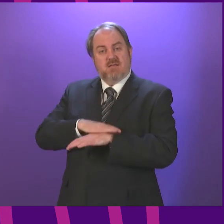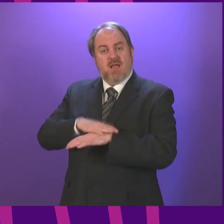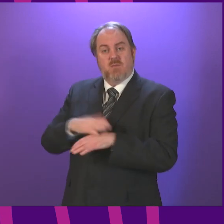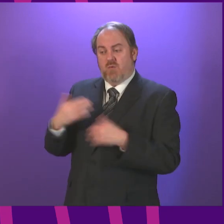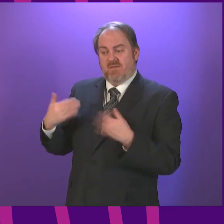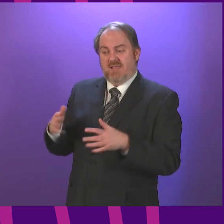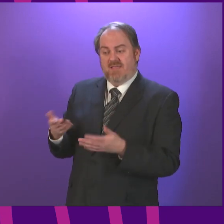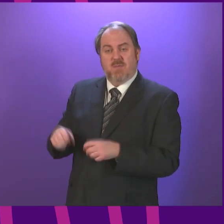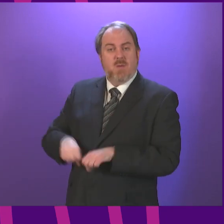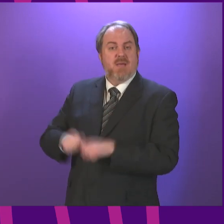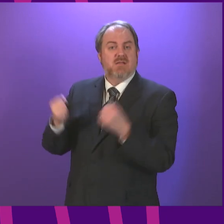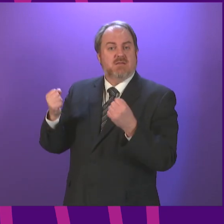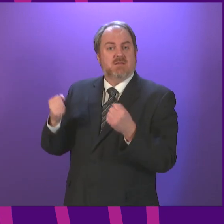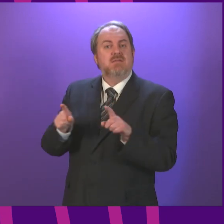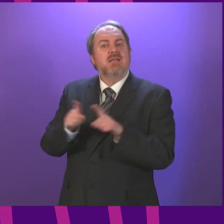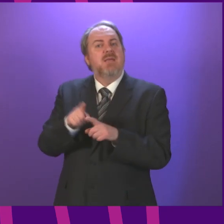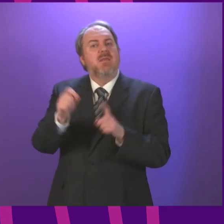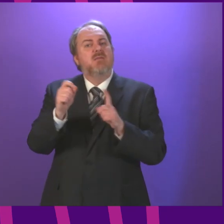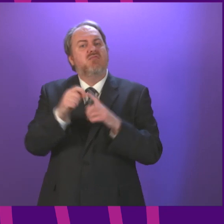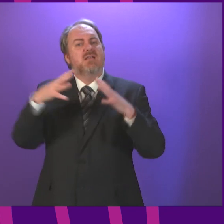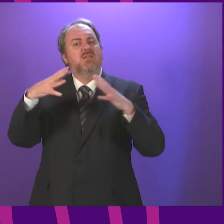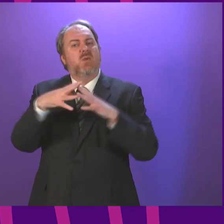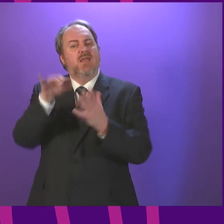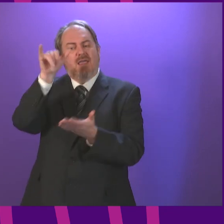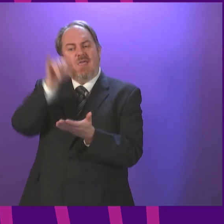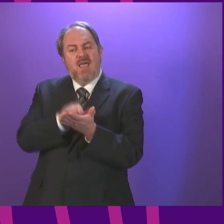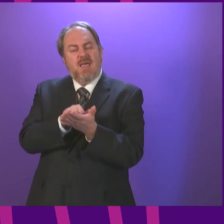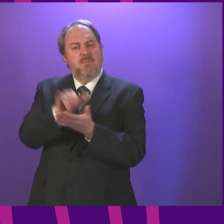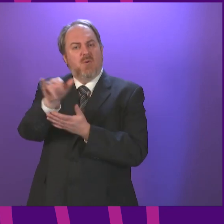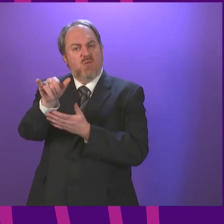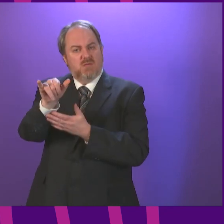The same is true for Prestwick airport. The investments that we have had to make there